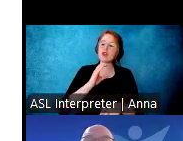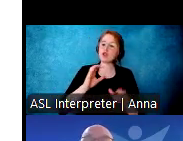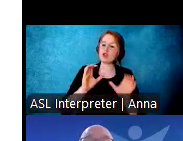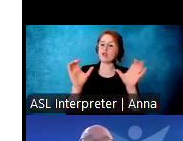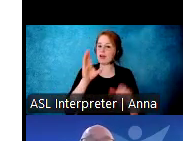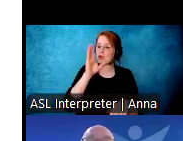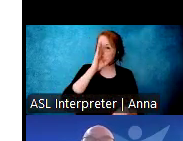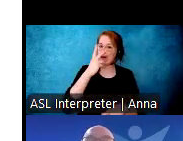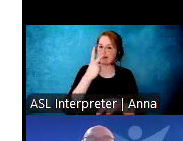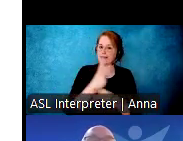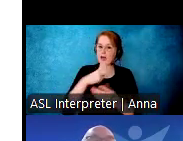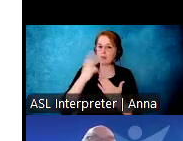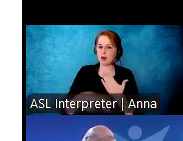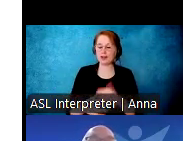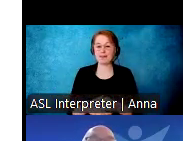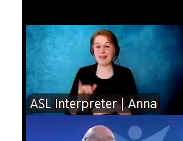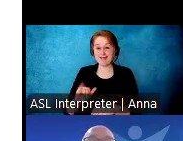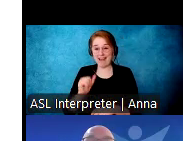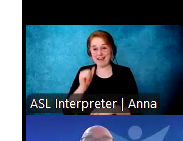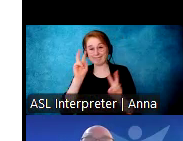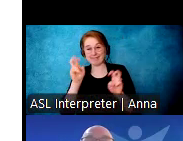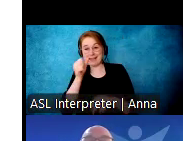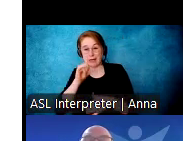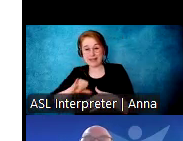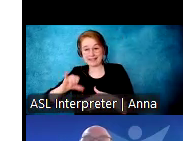We kept the secret sauce that we knew was effective with CNA